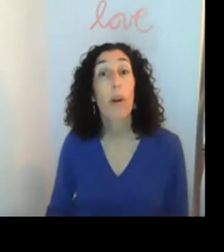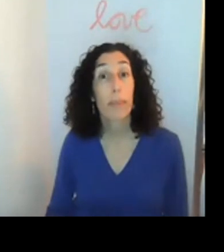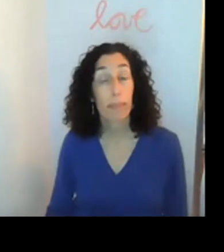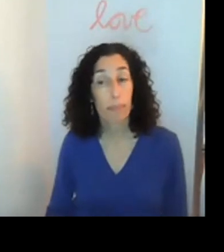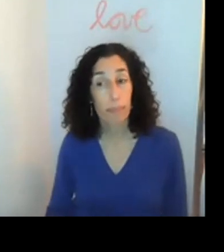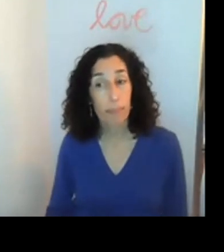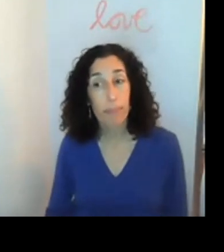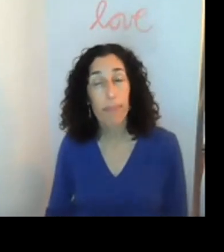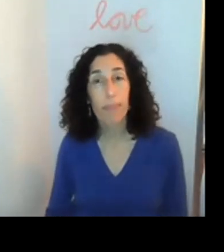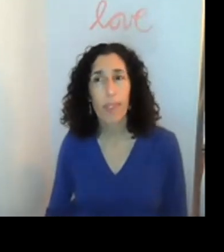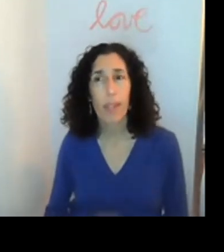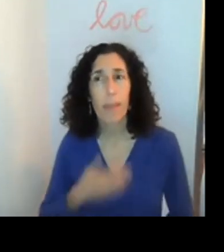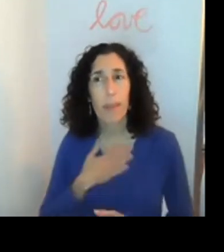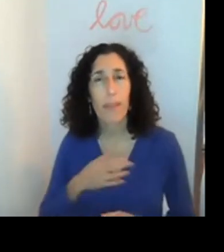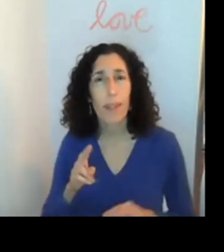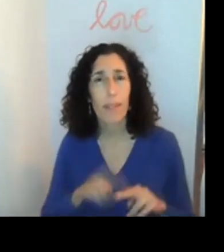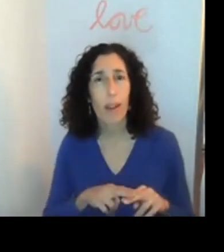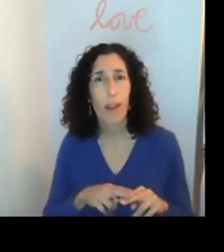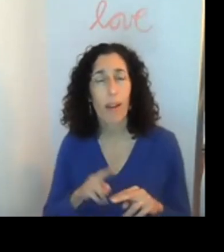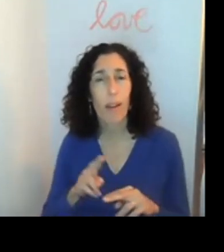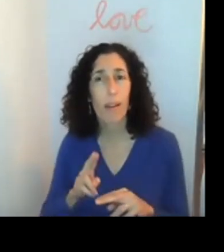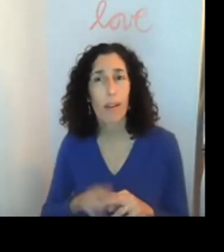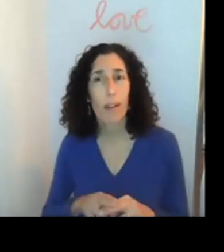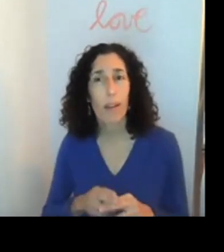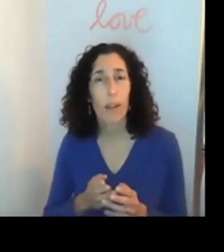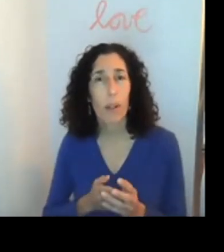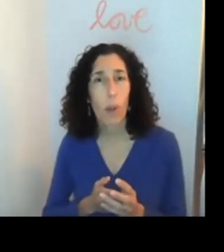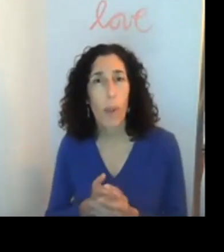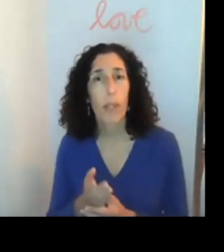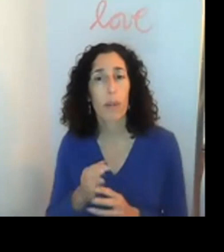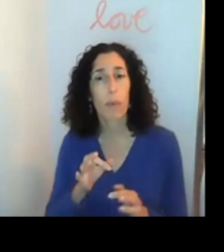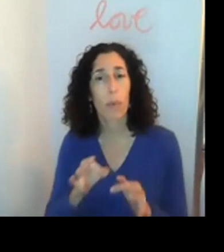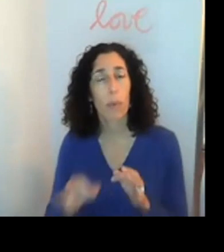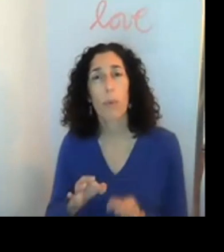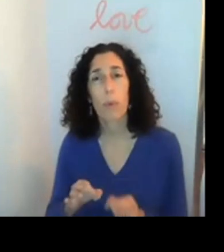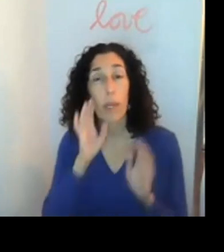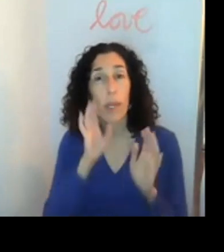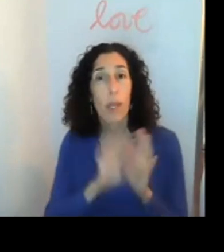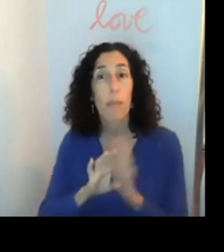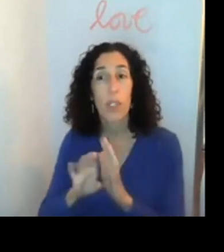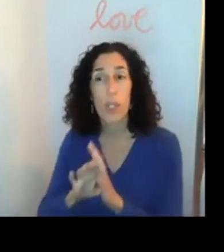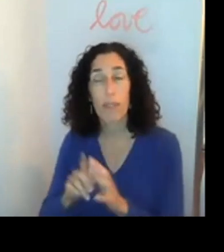It would be nice on the screen reader if you could toggle between decorative or informative. That would be really cool. >> I kind of feel like they should be linked